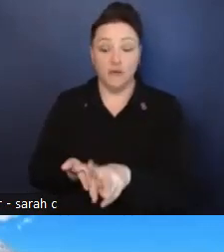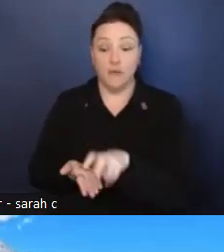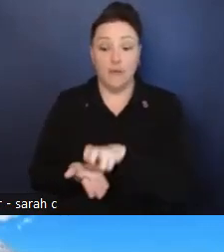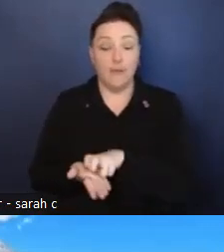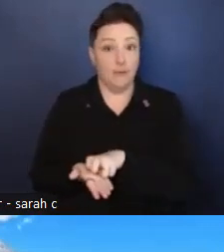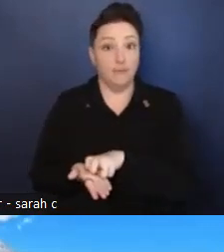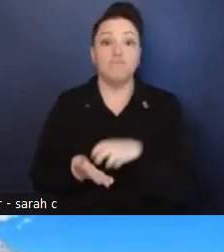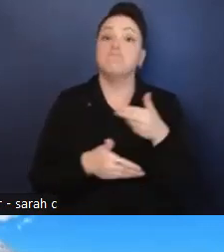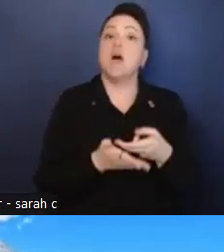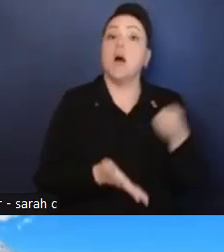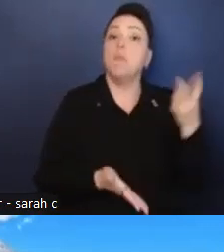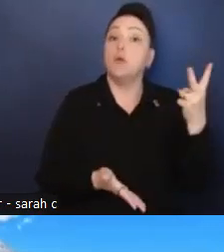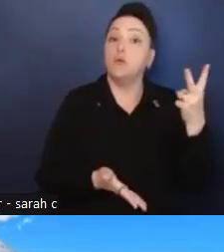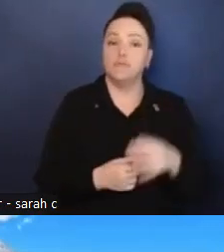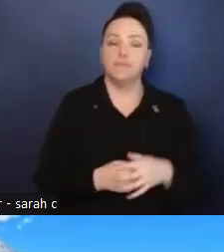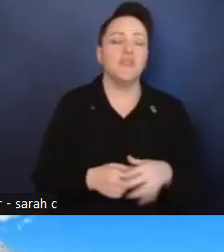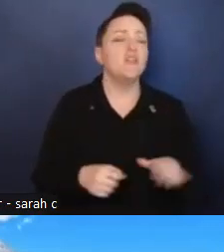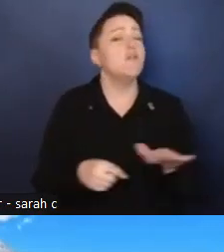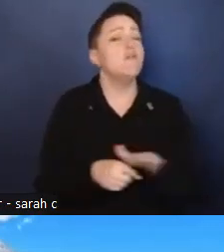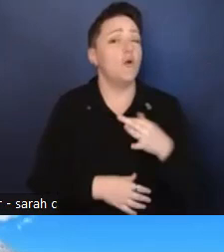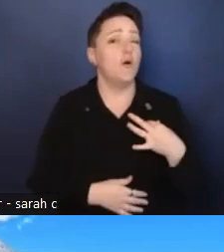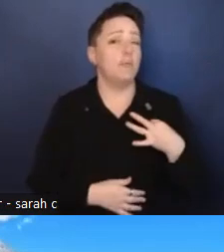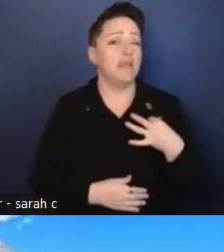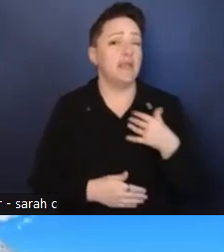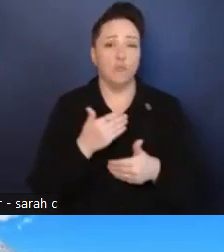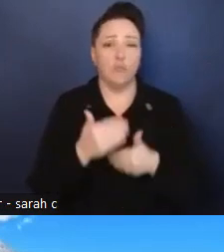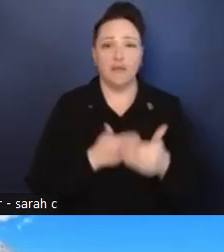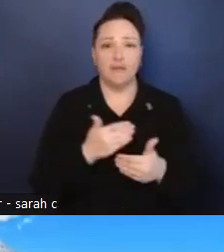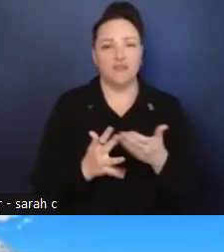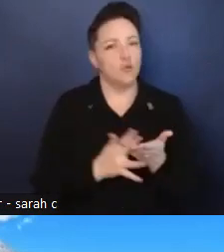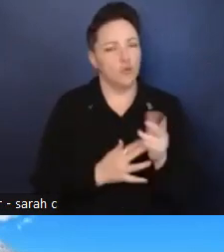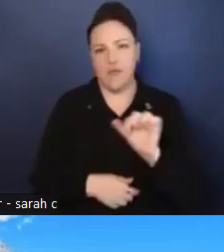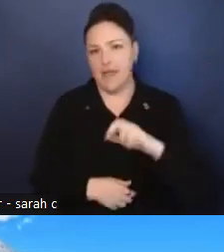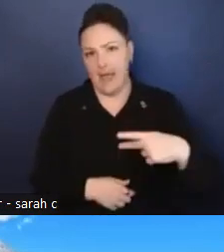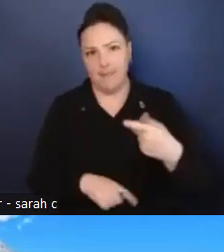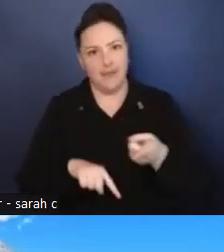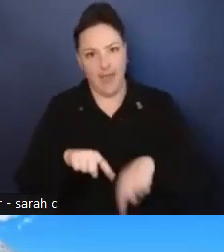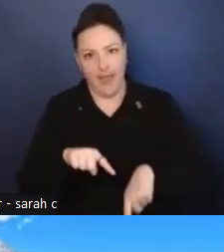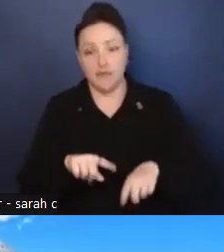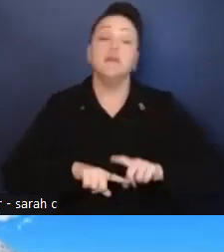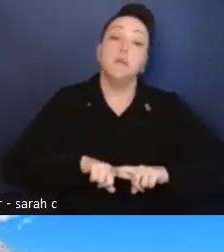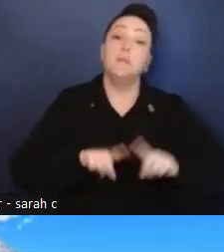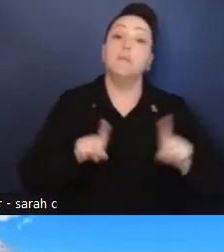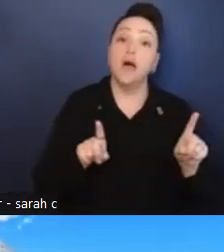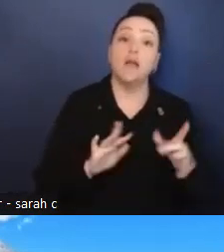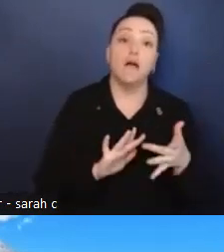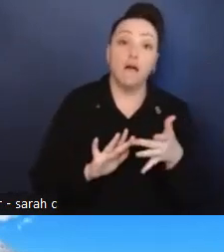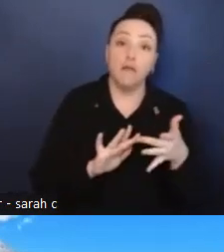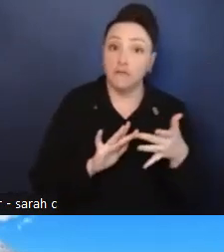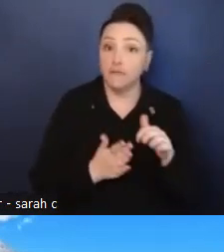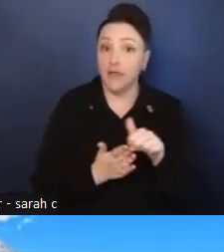process yet but you can create an online account can you check your notices and check your